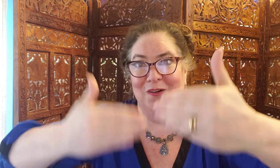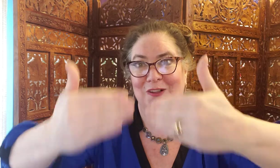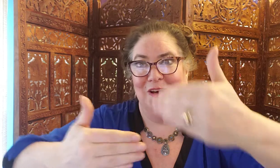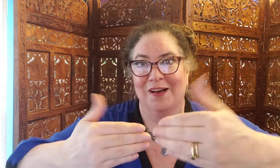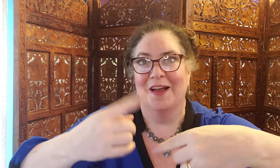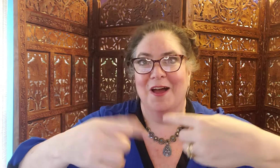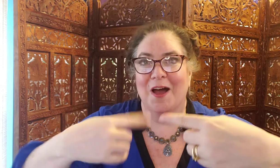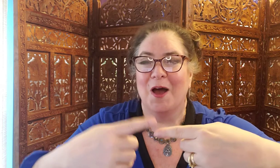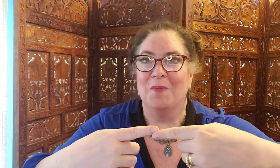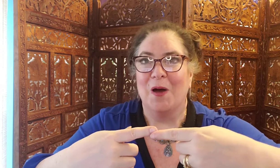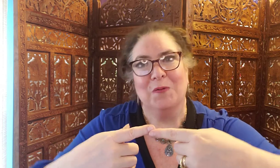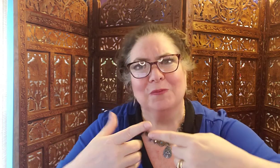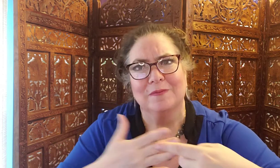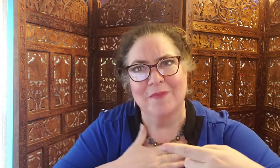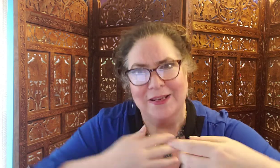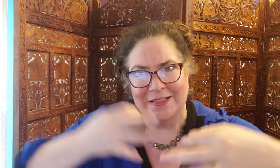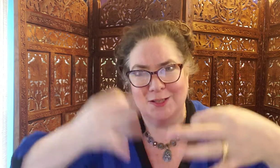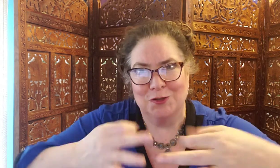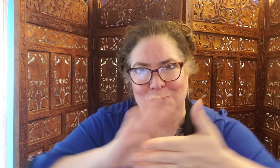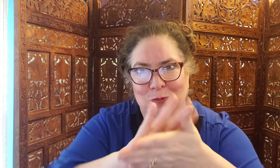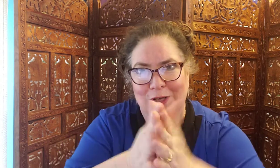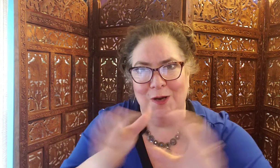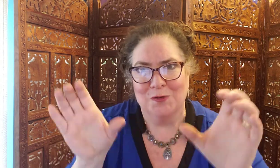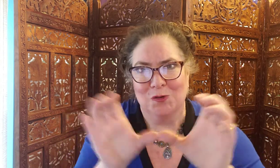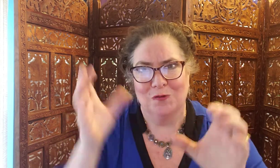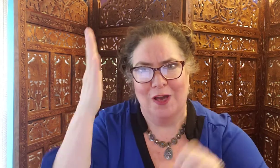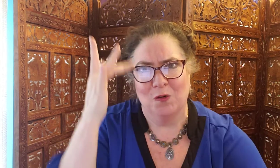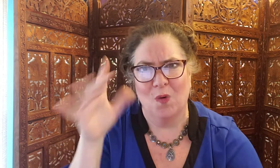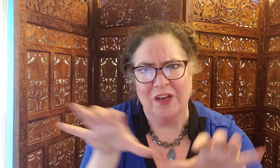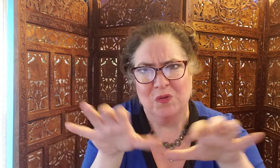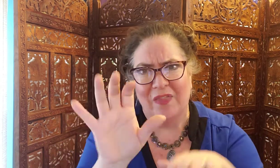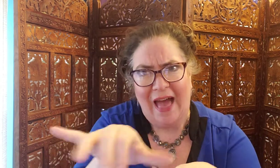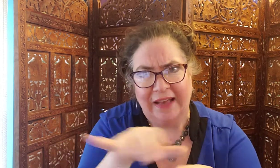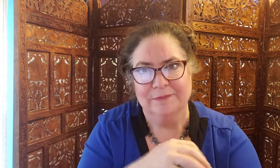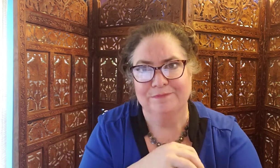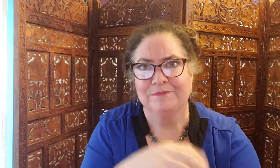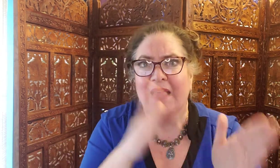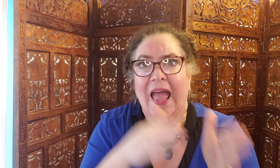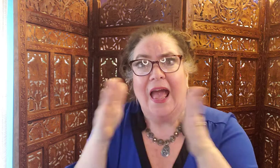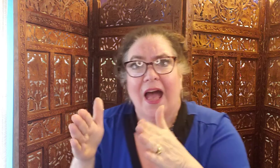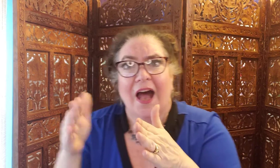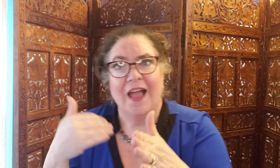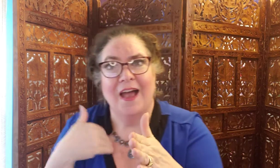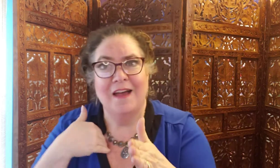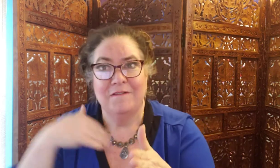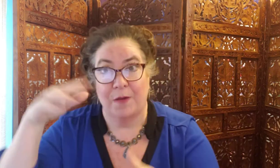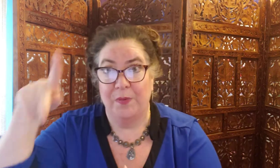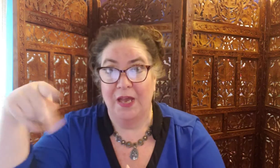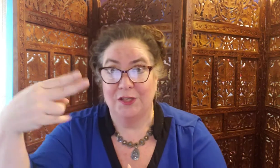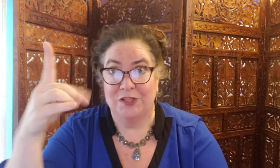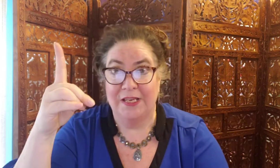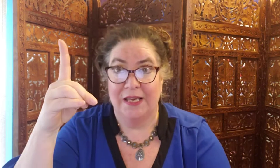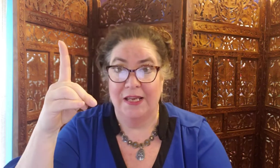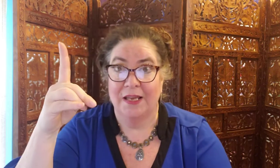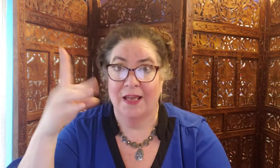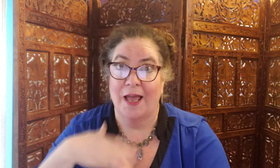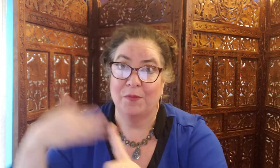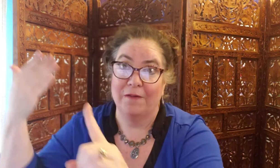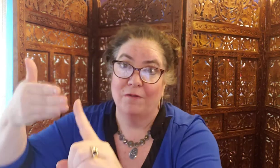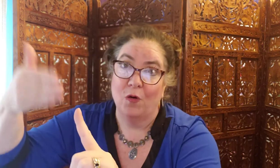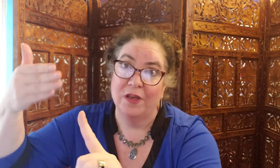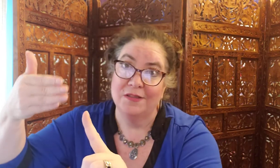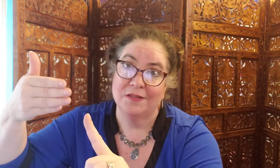go along about my decision to become certified and why do that! I have a Ph.D. and my focus